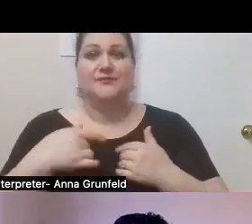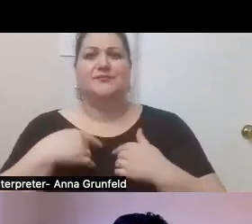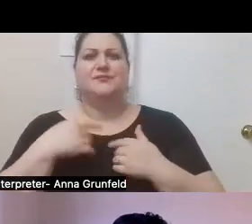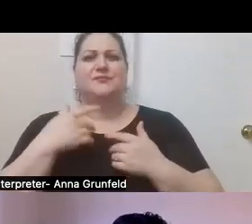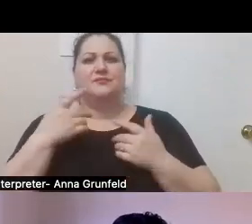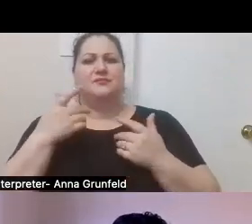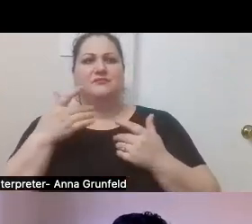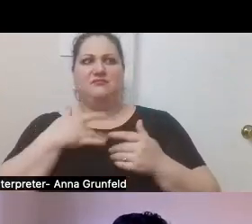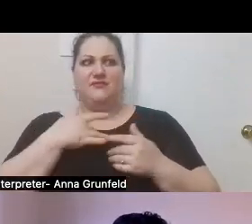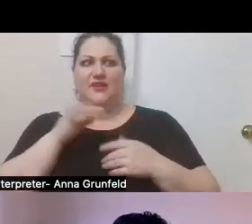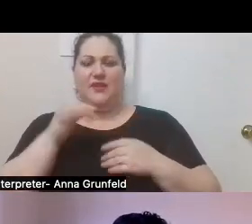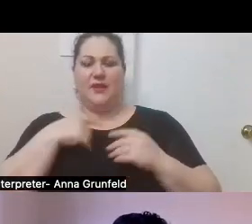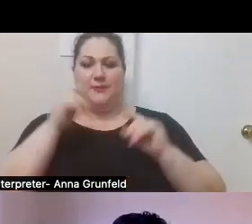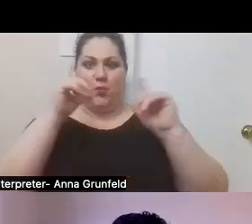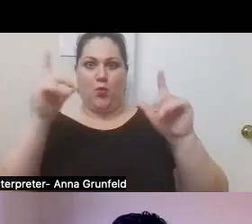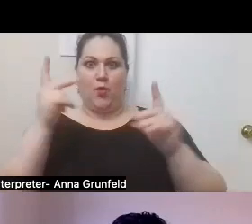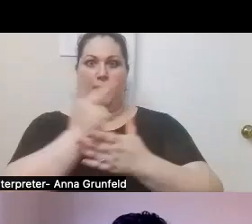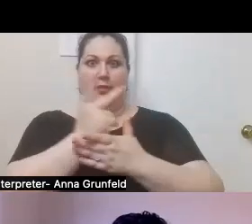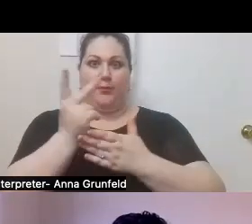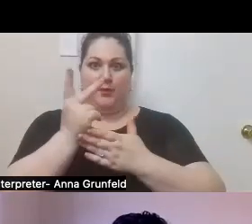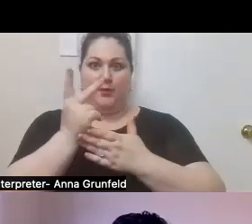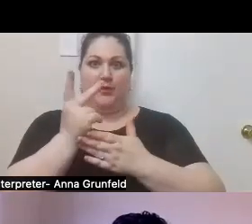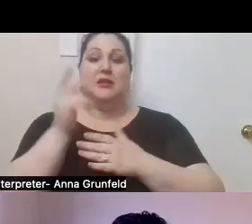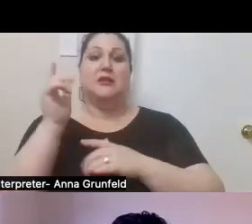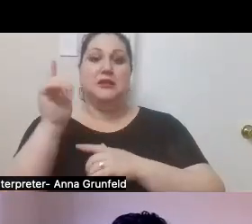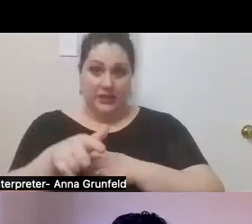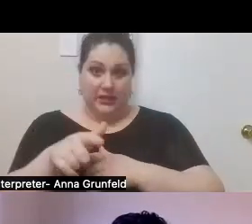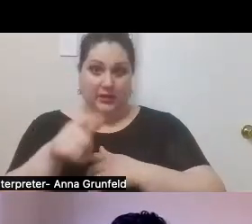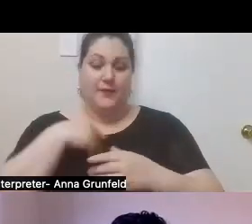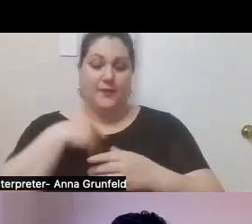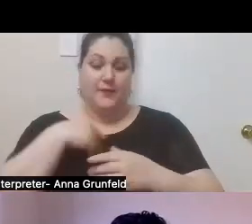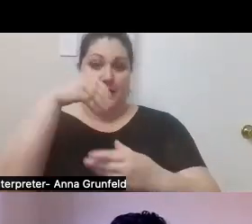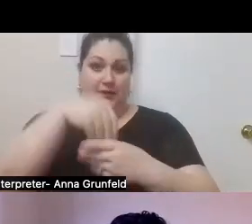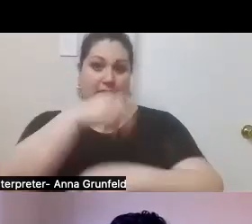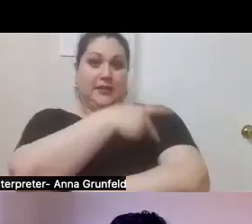I was an inpatient to brain injury rehab program in